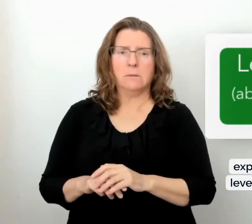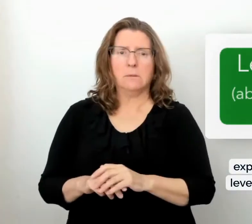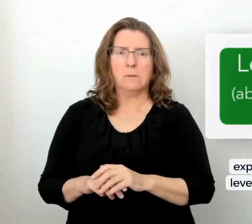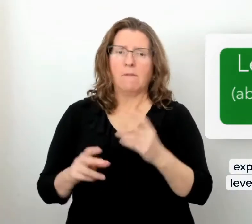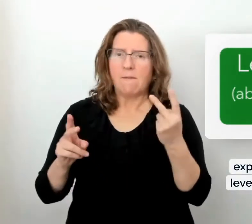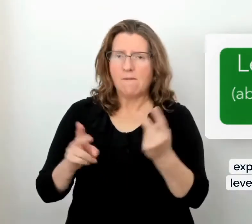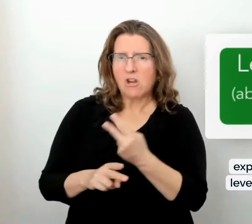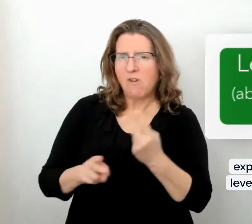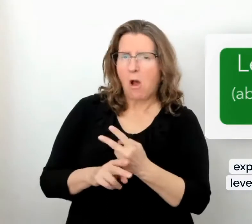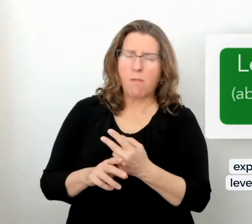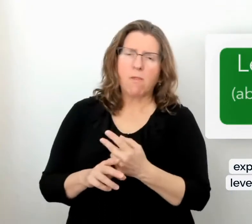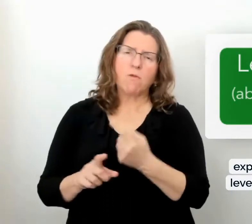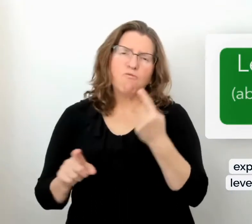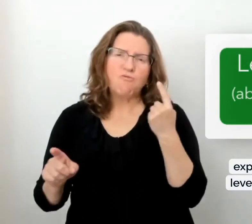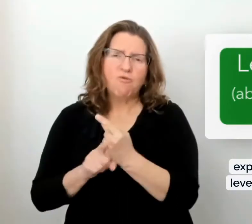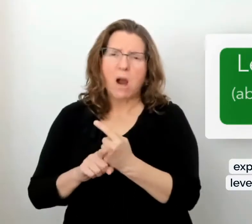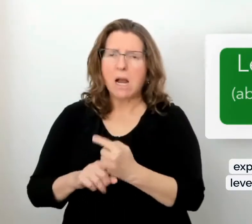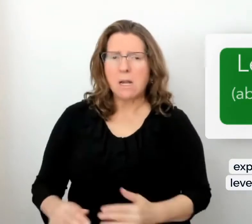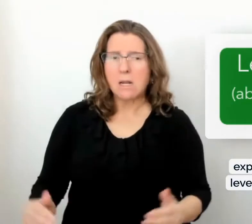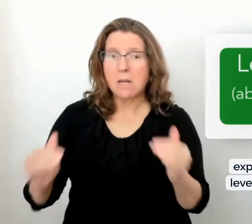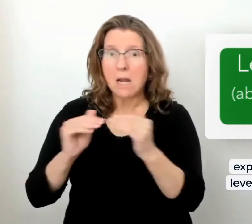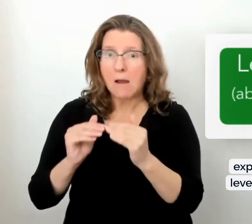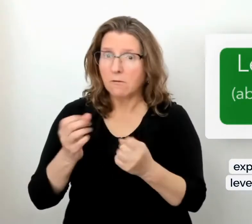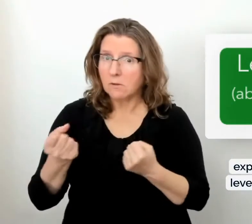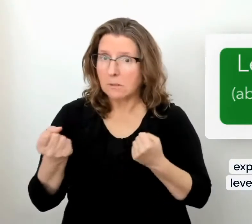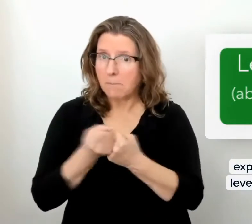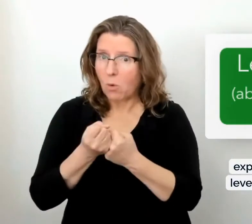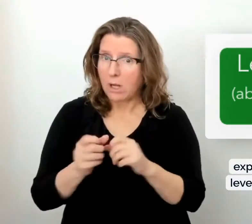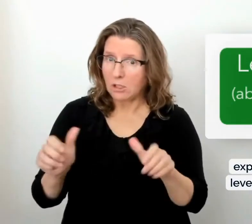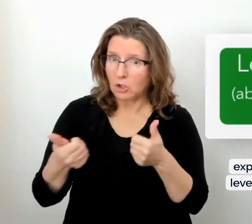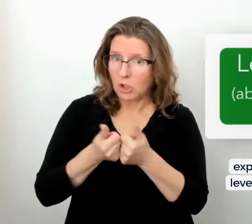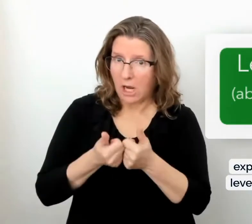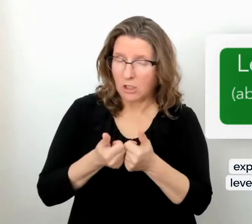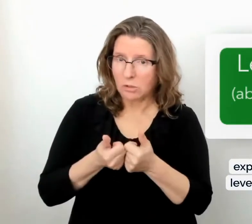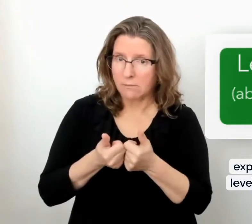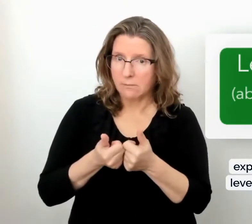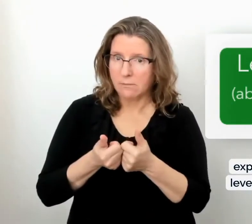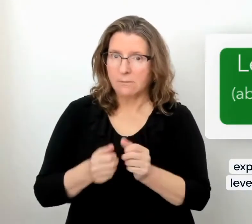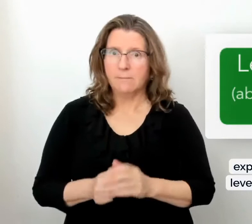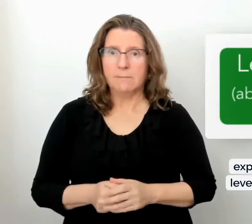How can we optimize their learning experience by finding the right levels of support and challenge?